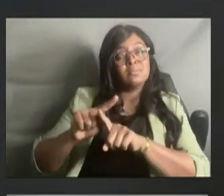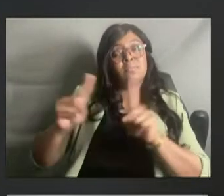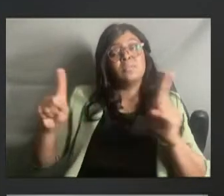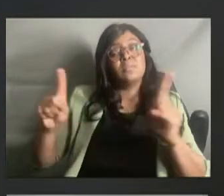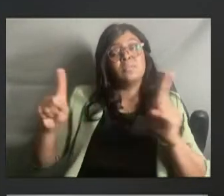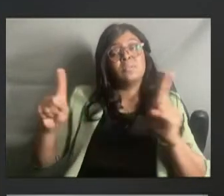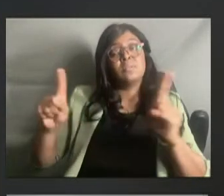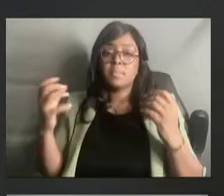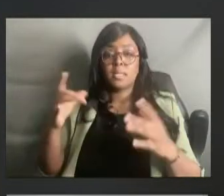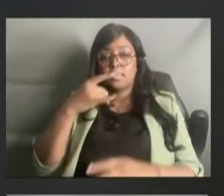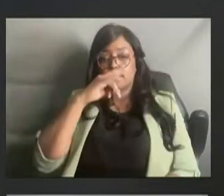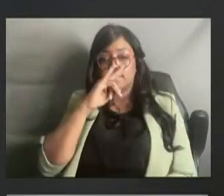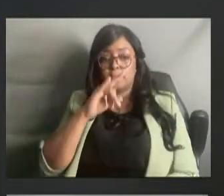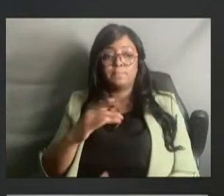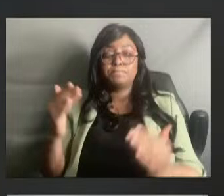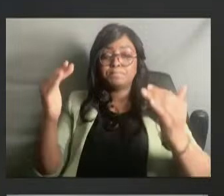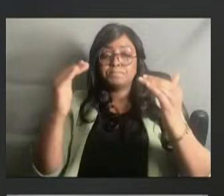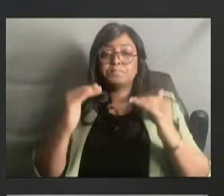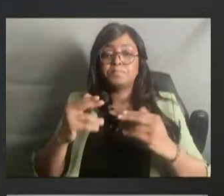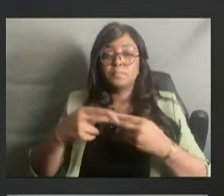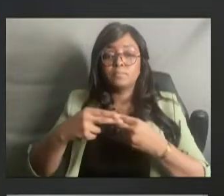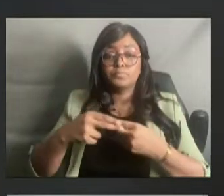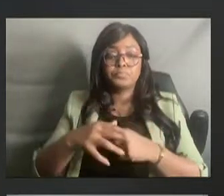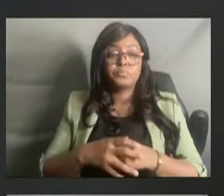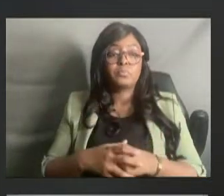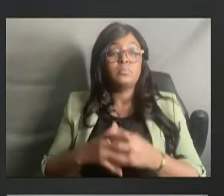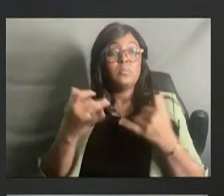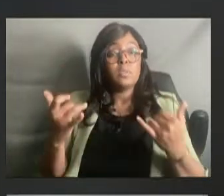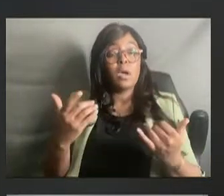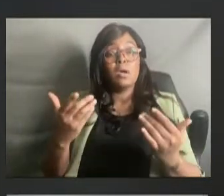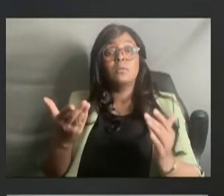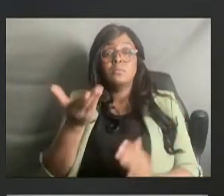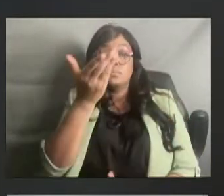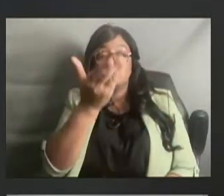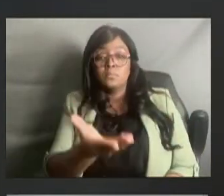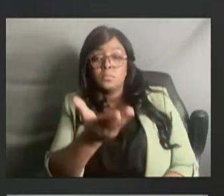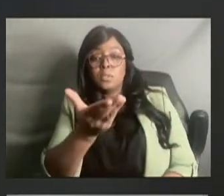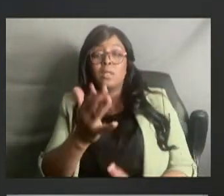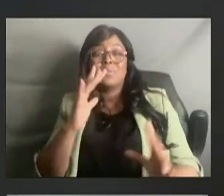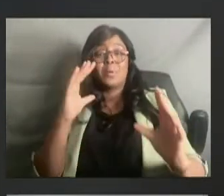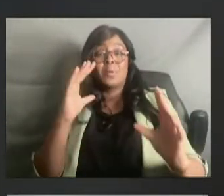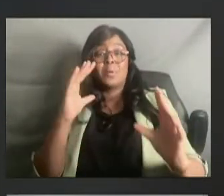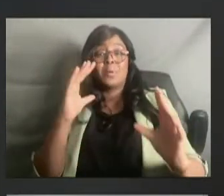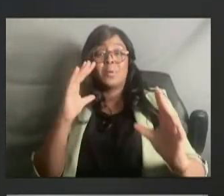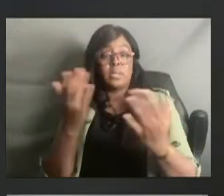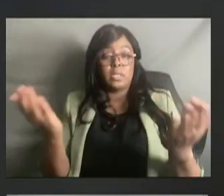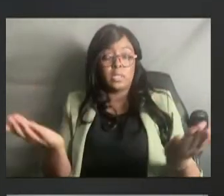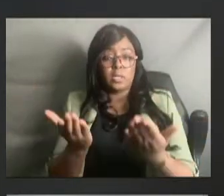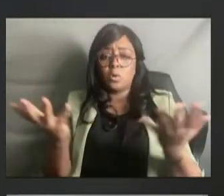investment. And this really could make a difference for a